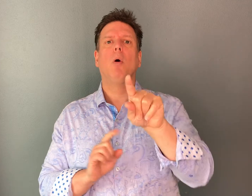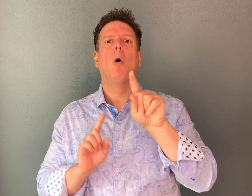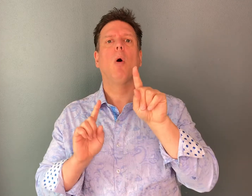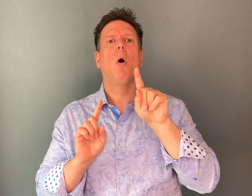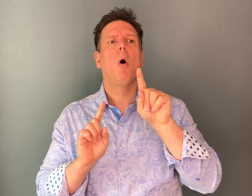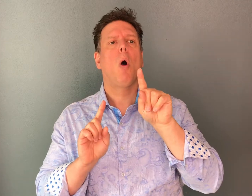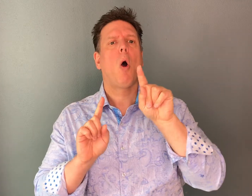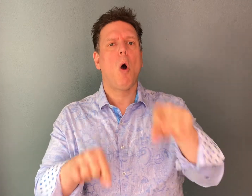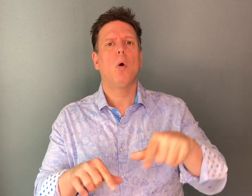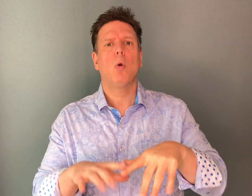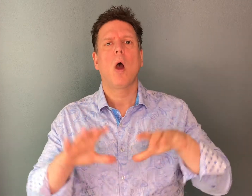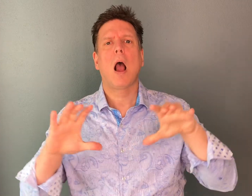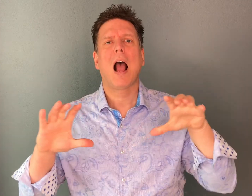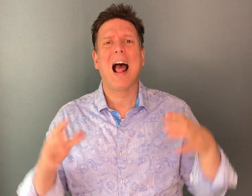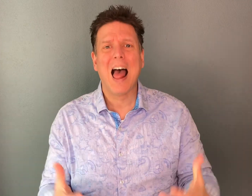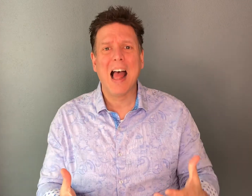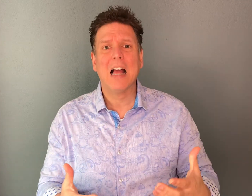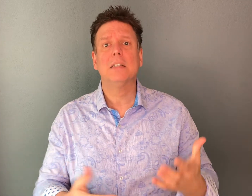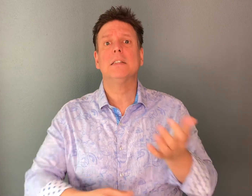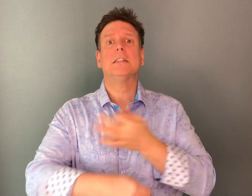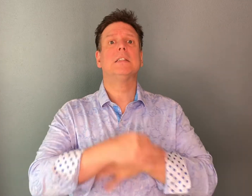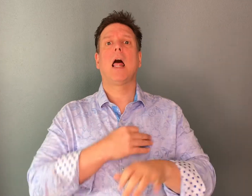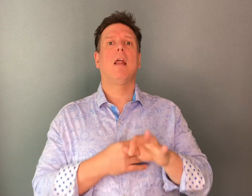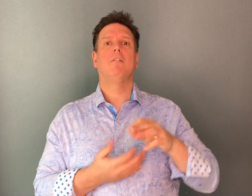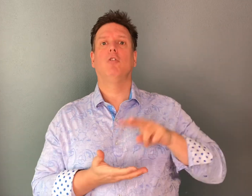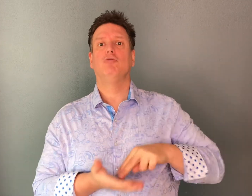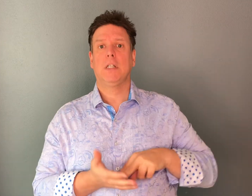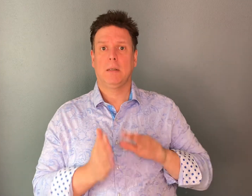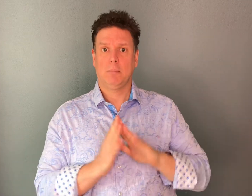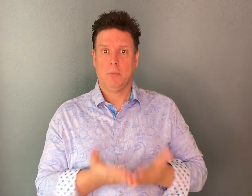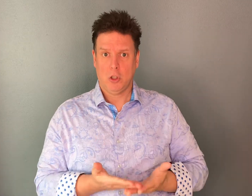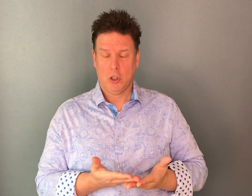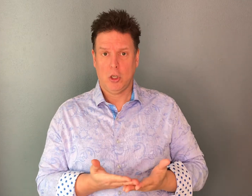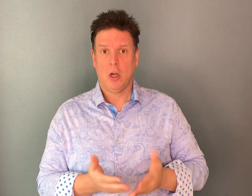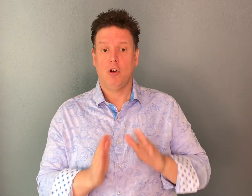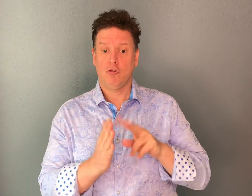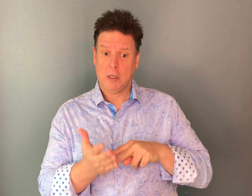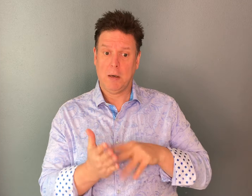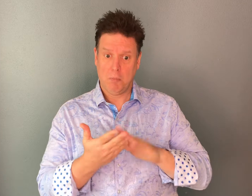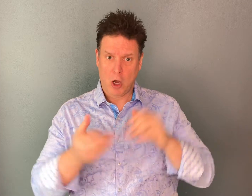You have the same thing probably. If you go to a class you can learn so much more than